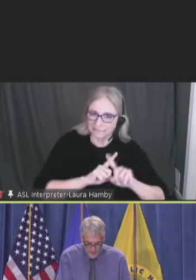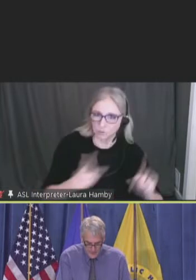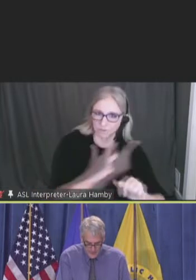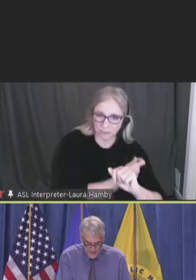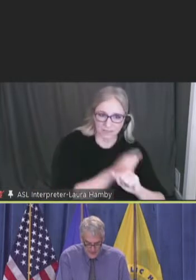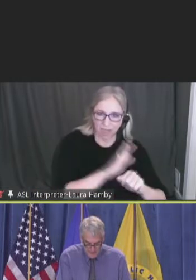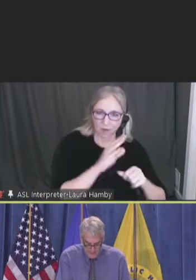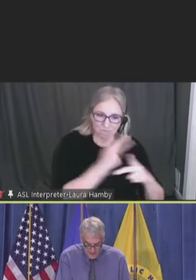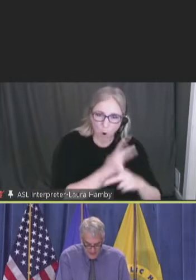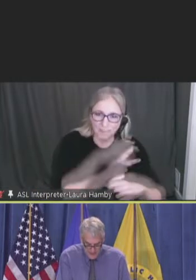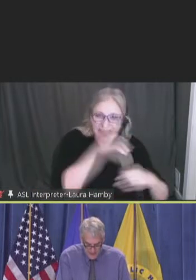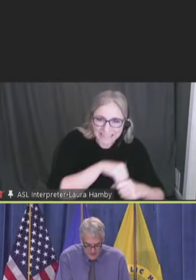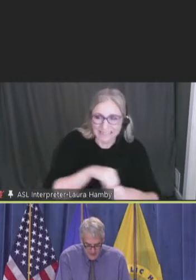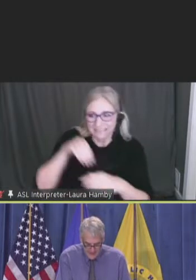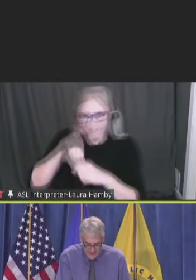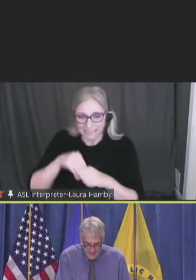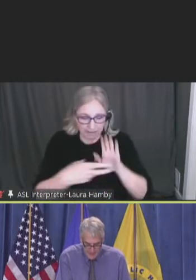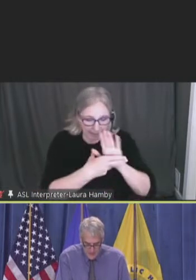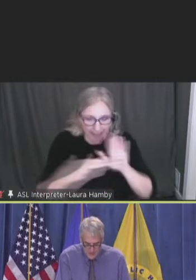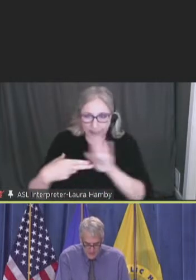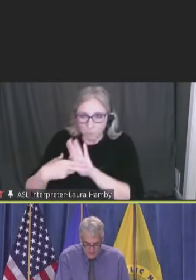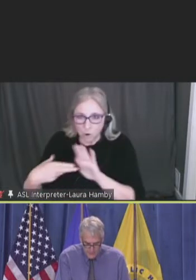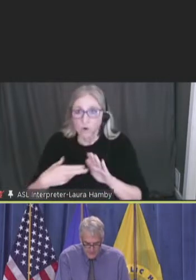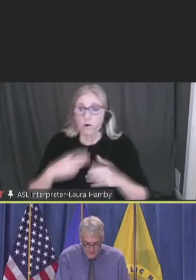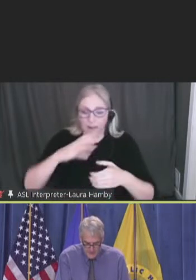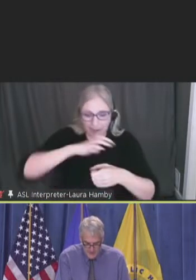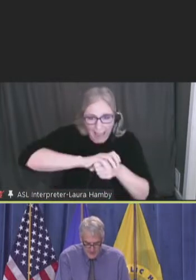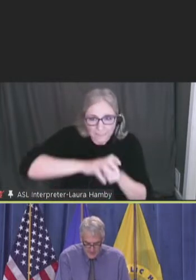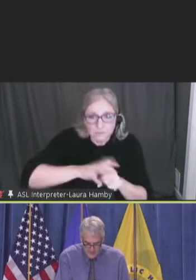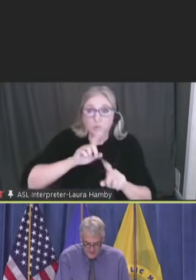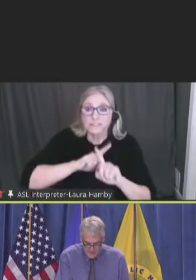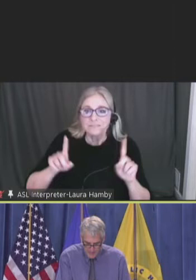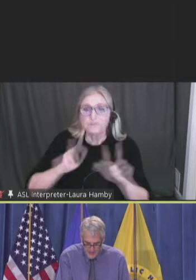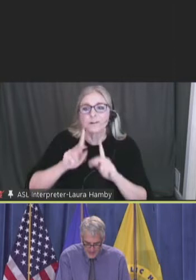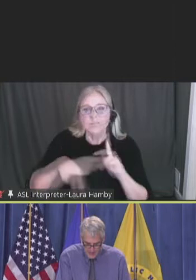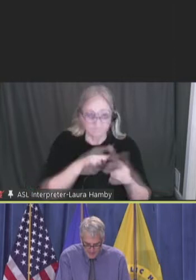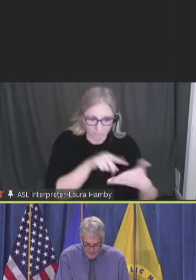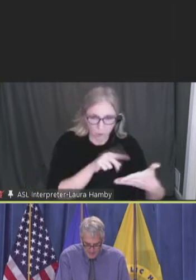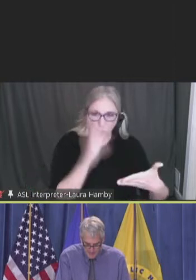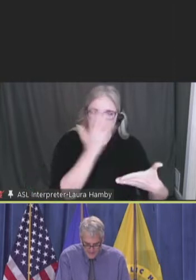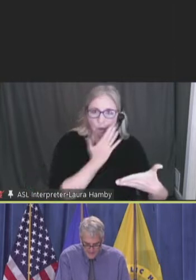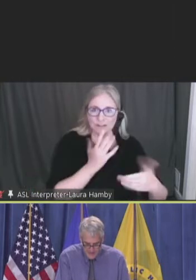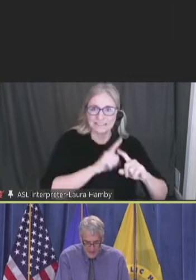the designs of labels and caps, or through other distinct differences in packaging.